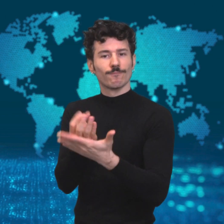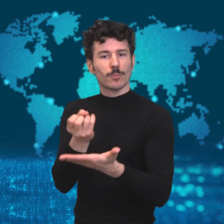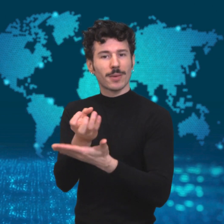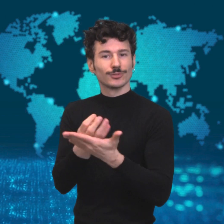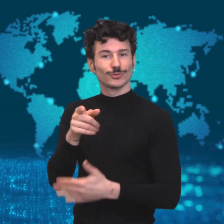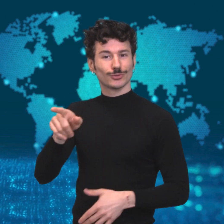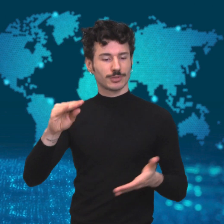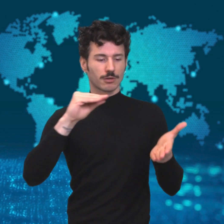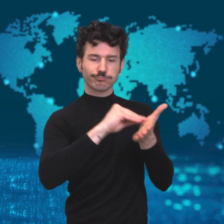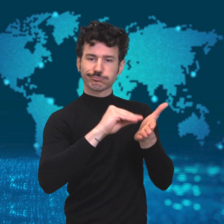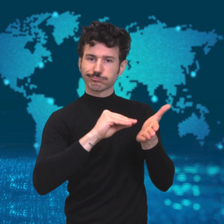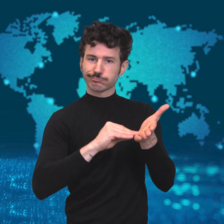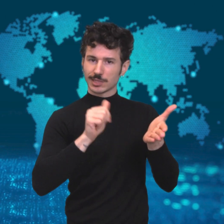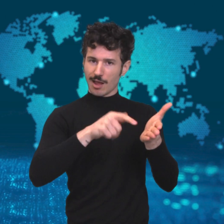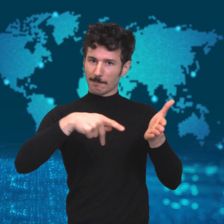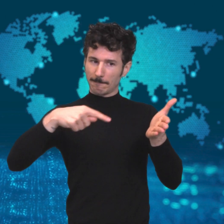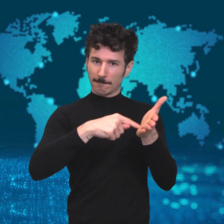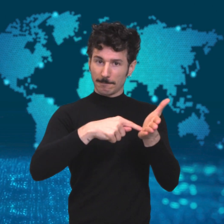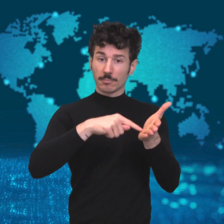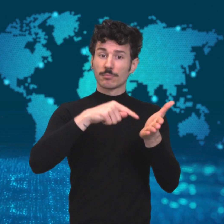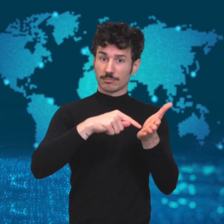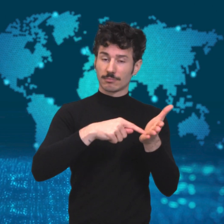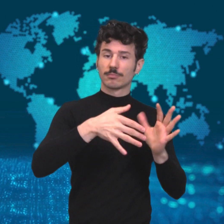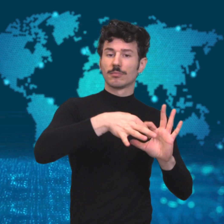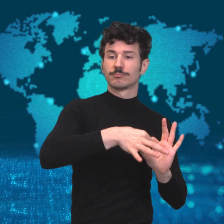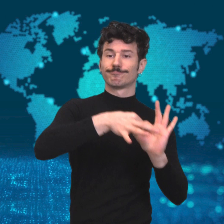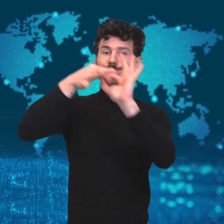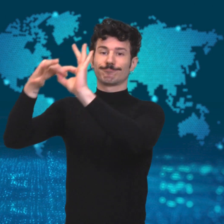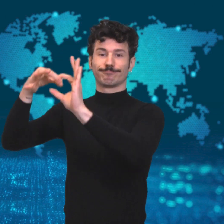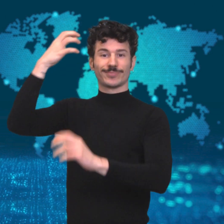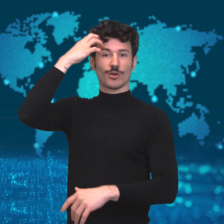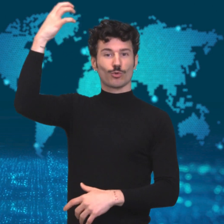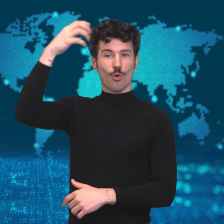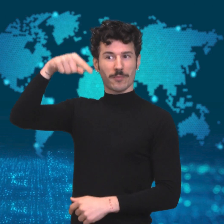launched mobile applications to encourage